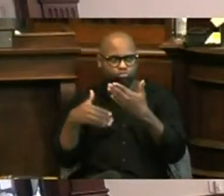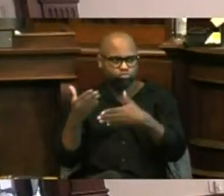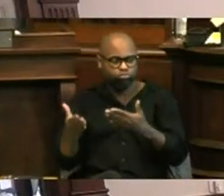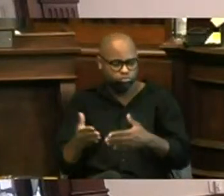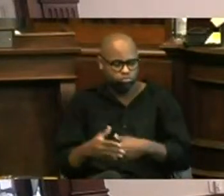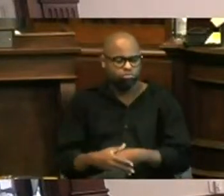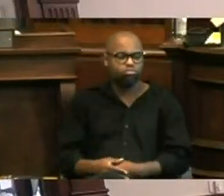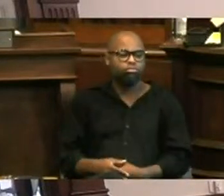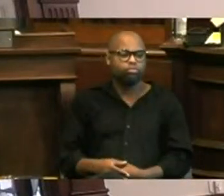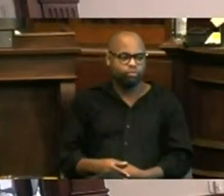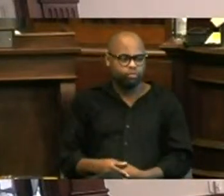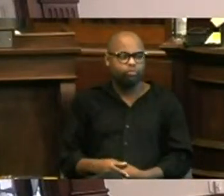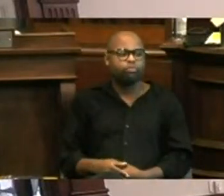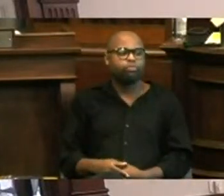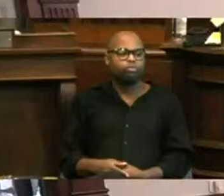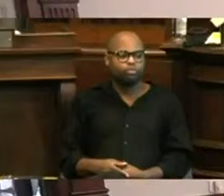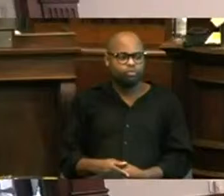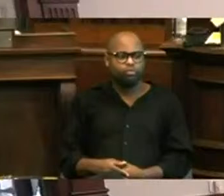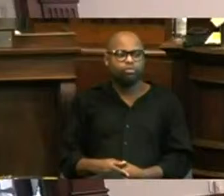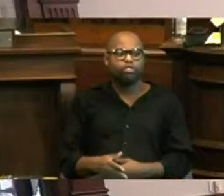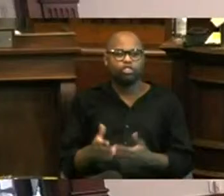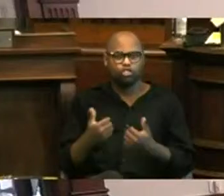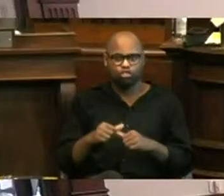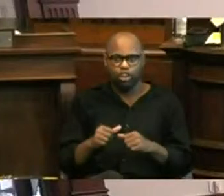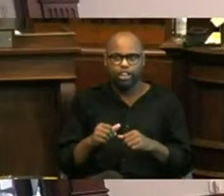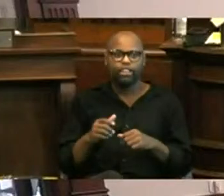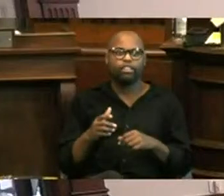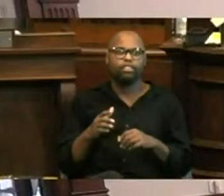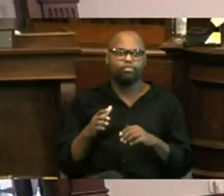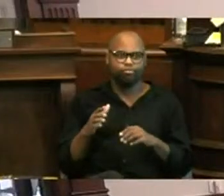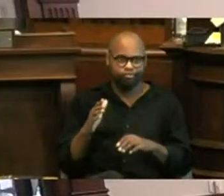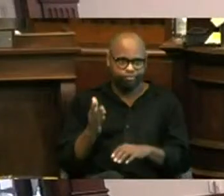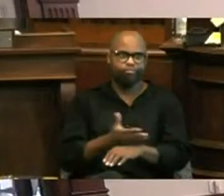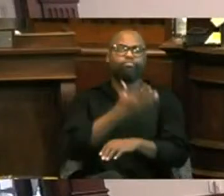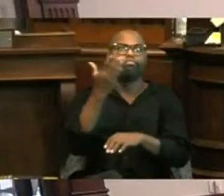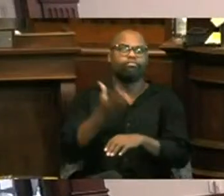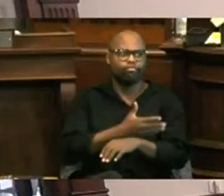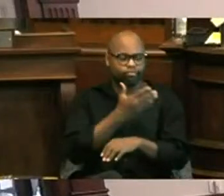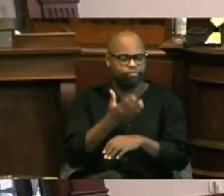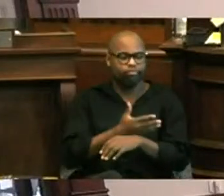getting some more business groups up and going, like do we